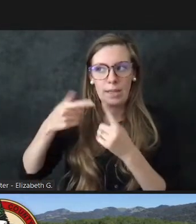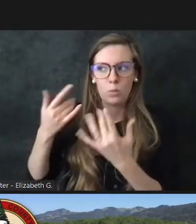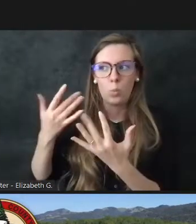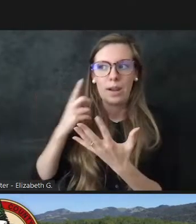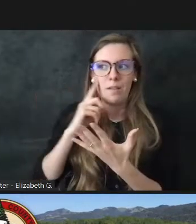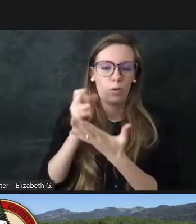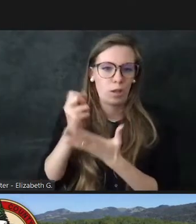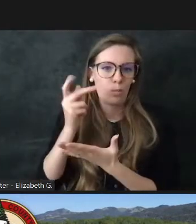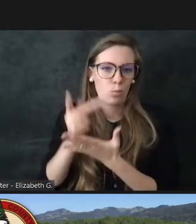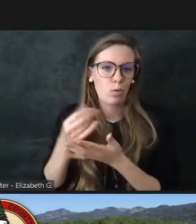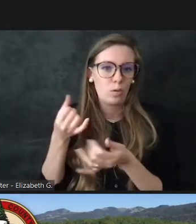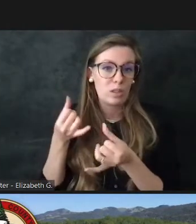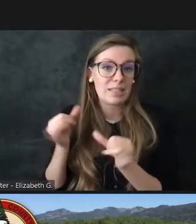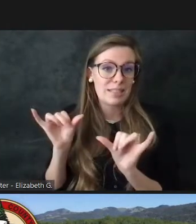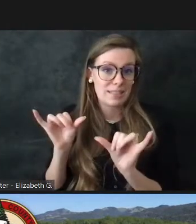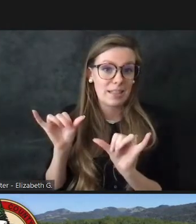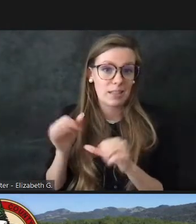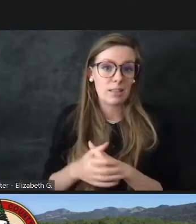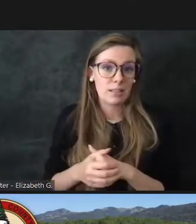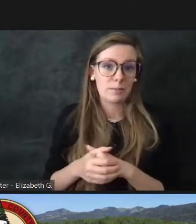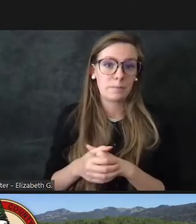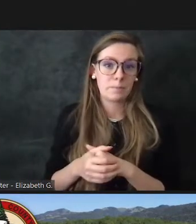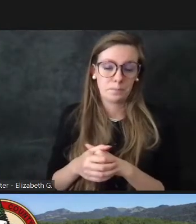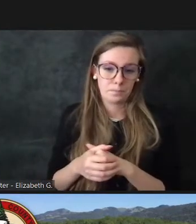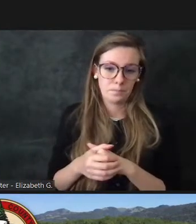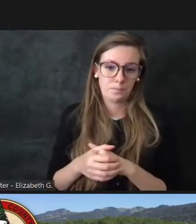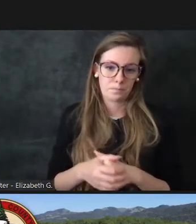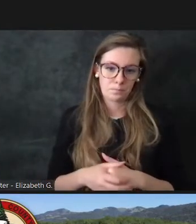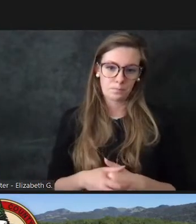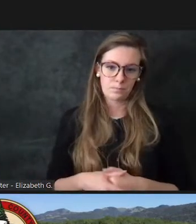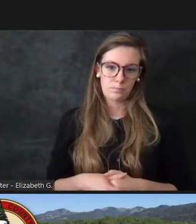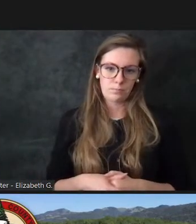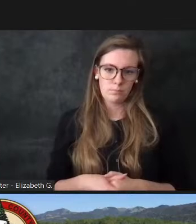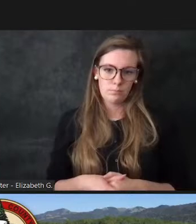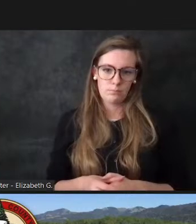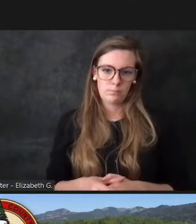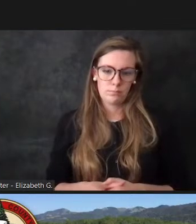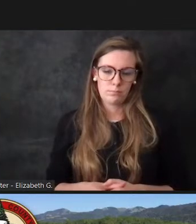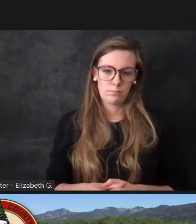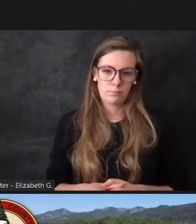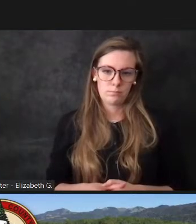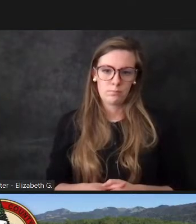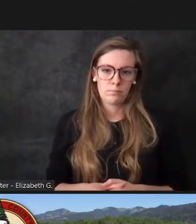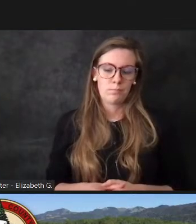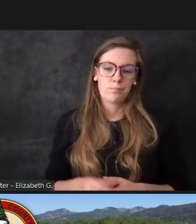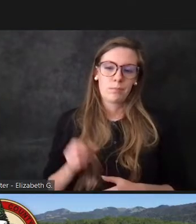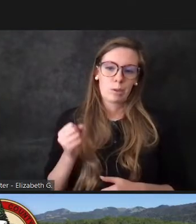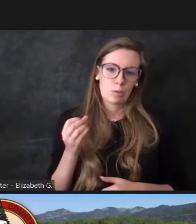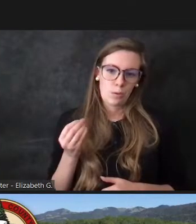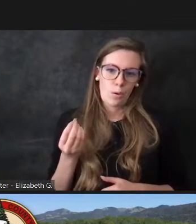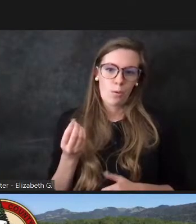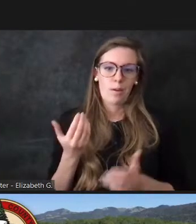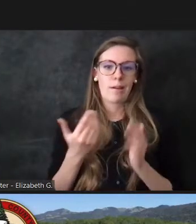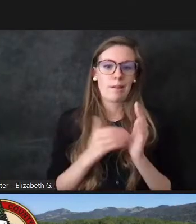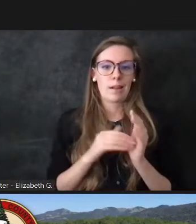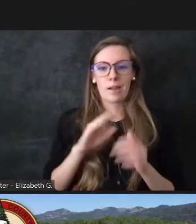past, the Vita administration has said that